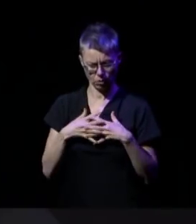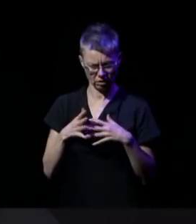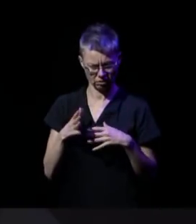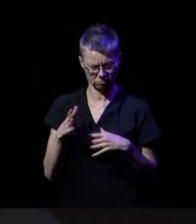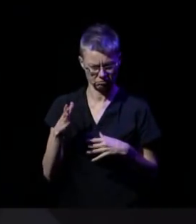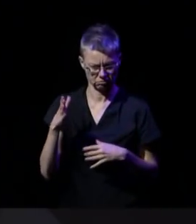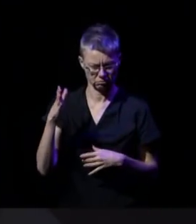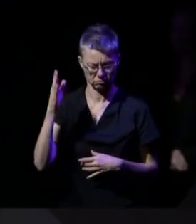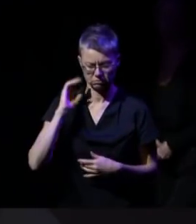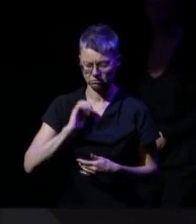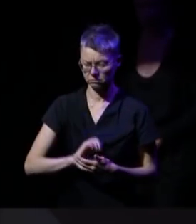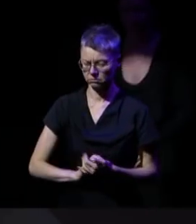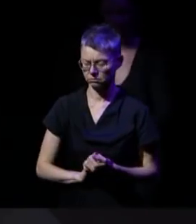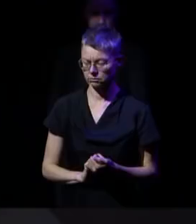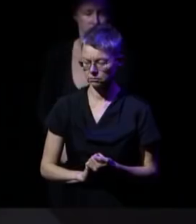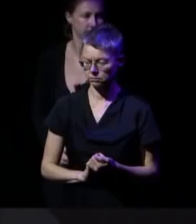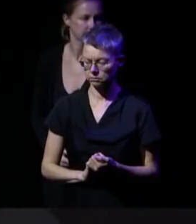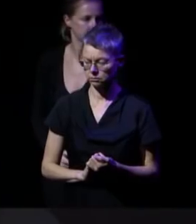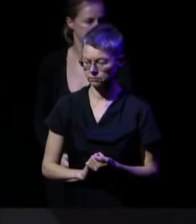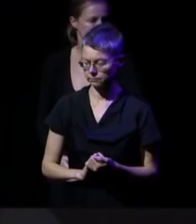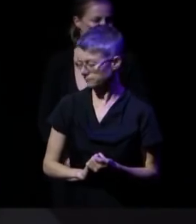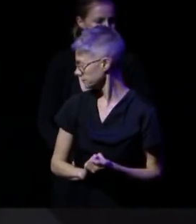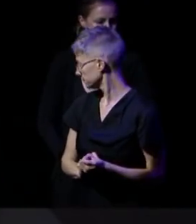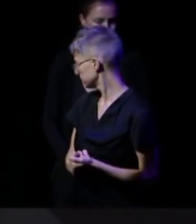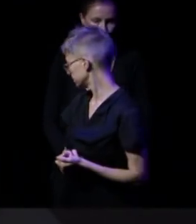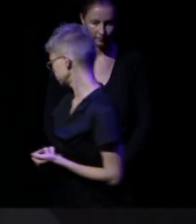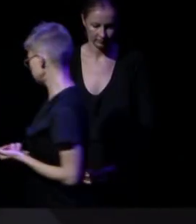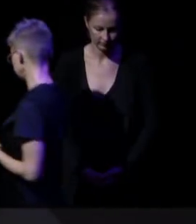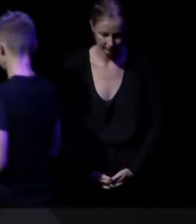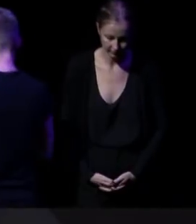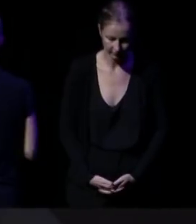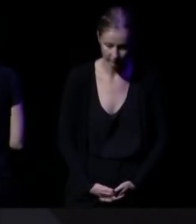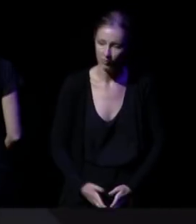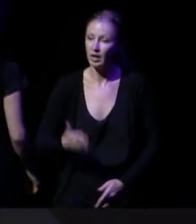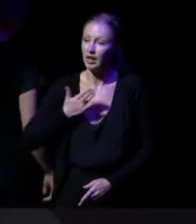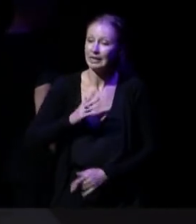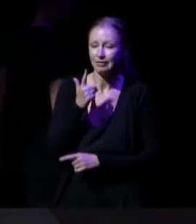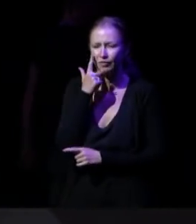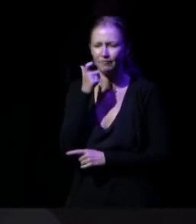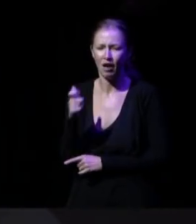And I needed to find a place to go that would be restorative and healing.